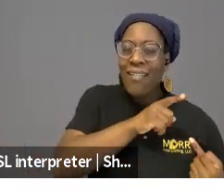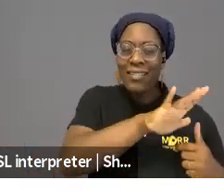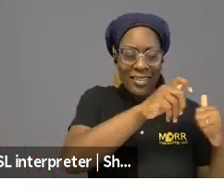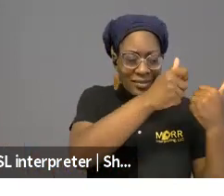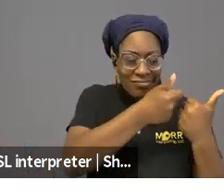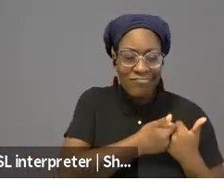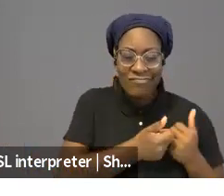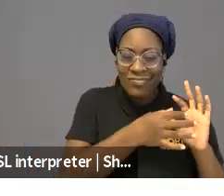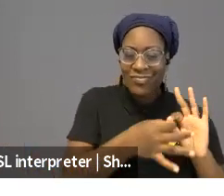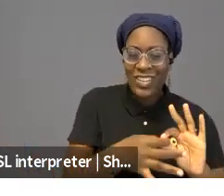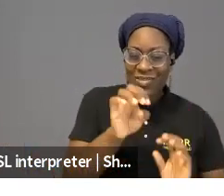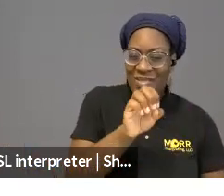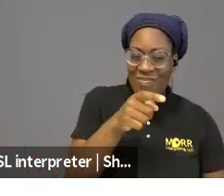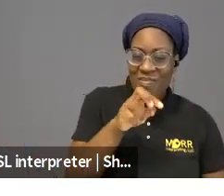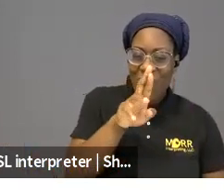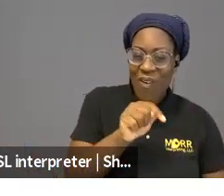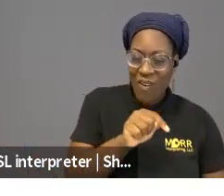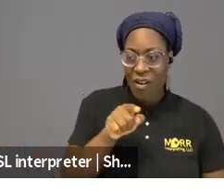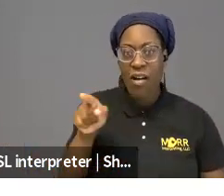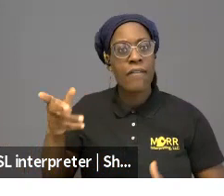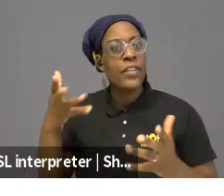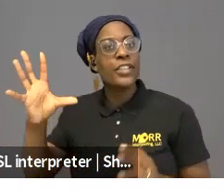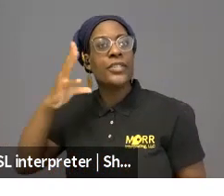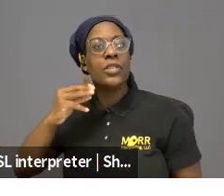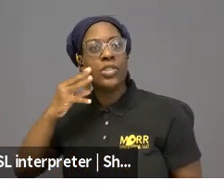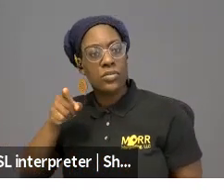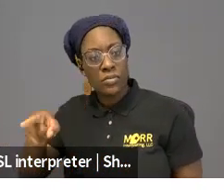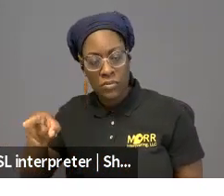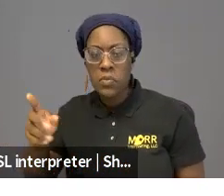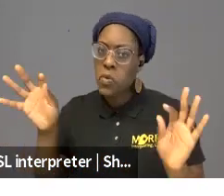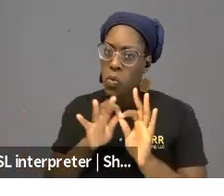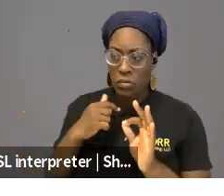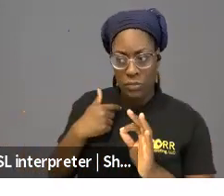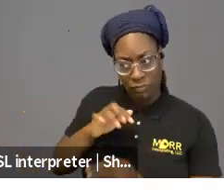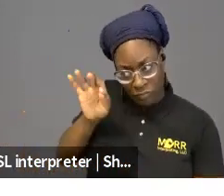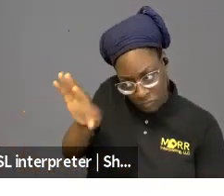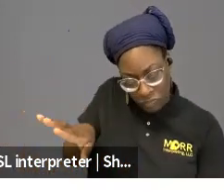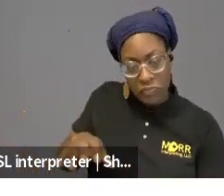Writing Council that our team was appointed to, so we'll be collaborating with Meg and the other